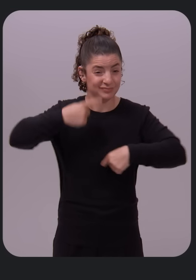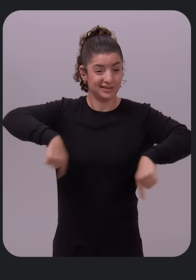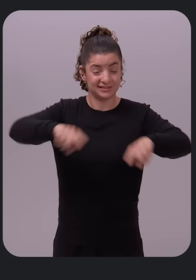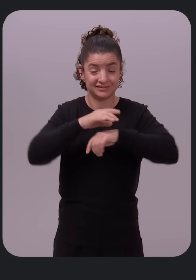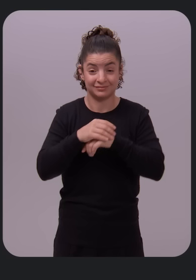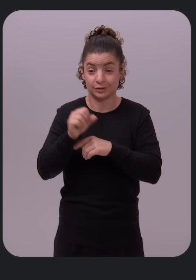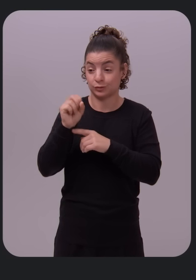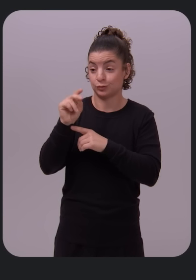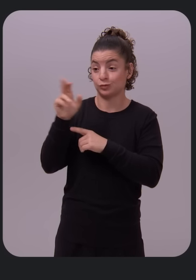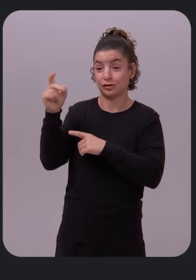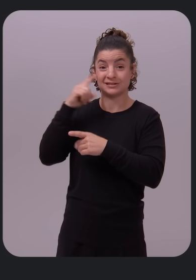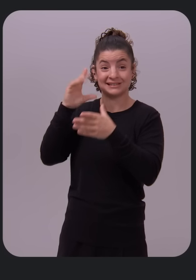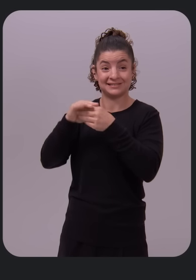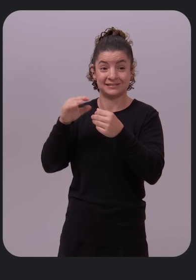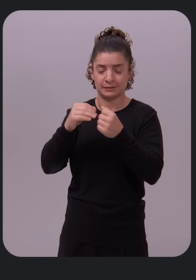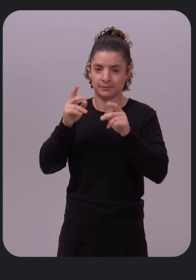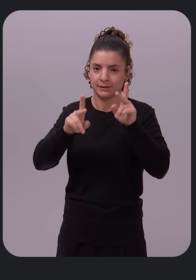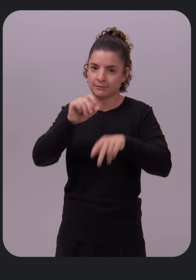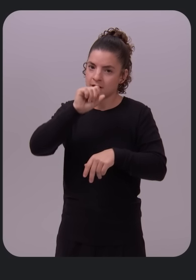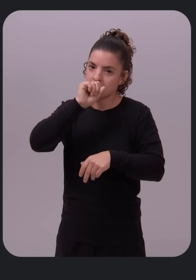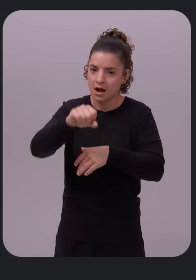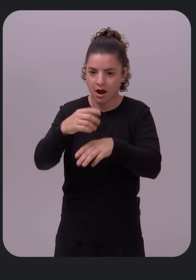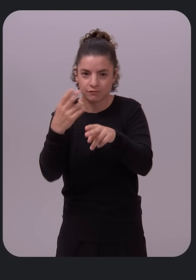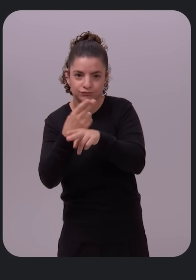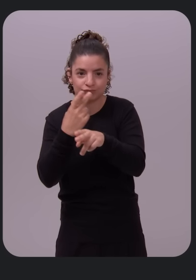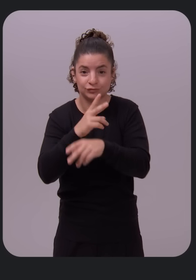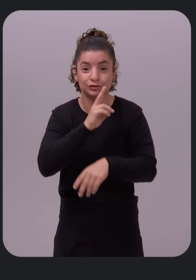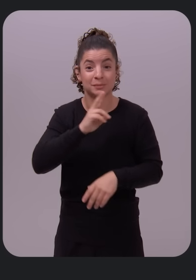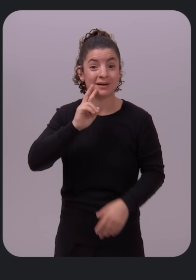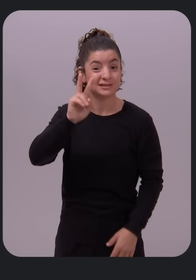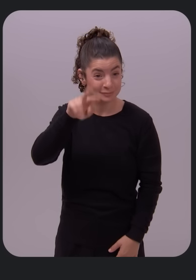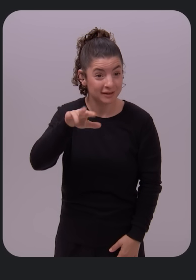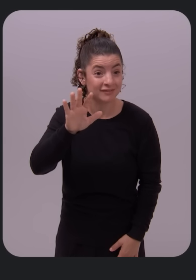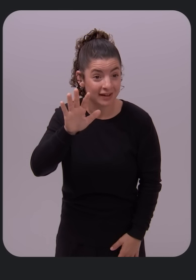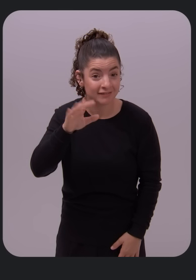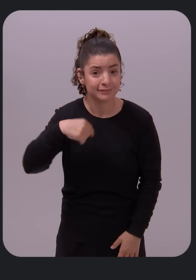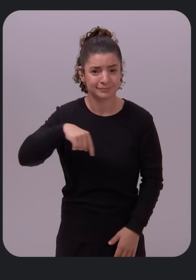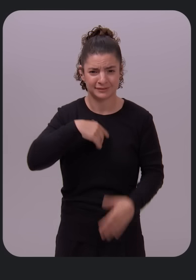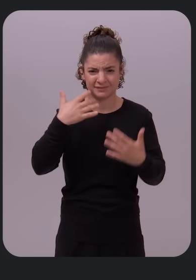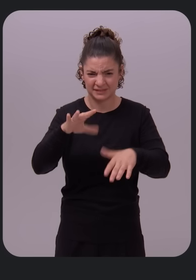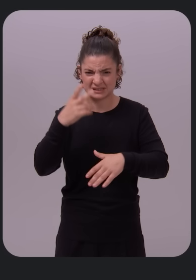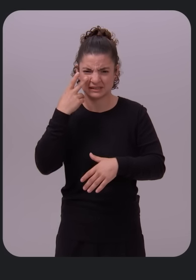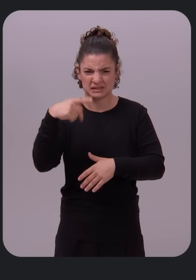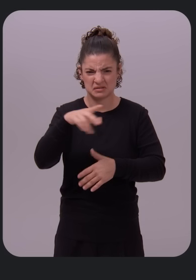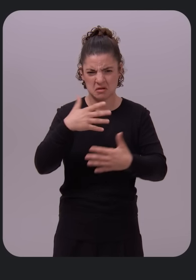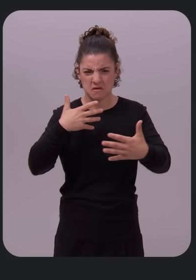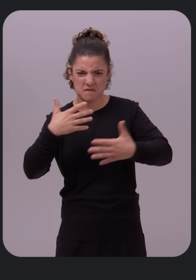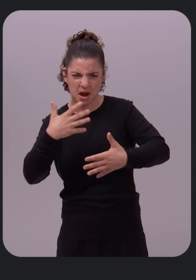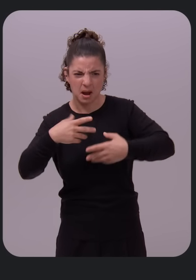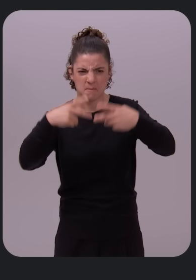As Sundar said, people love interacting with Gemini 2.5. We've seen you vibe code with it,